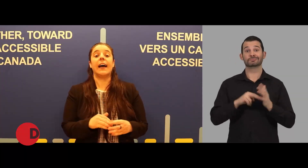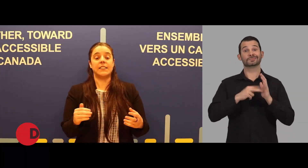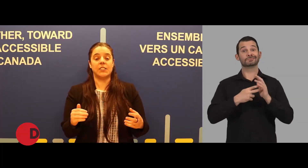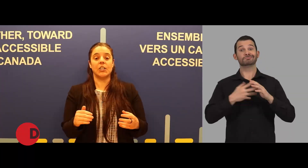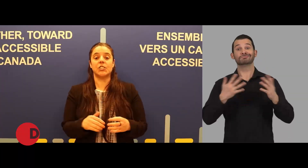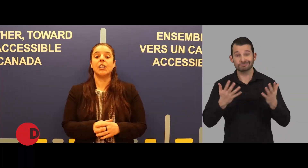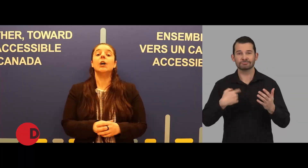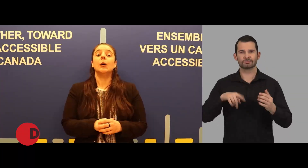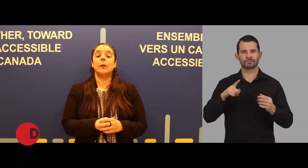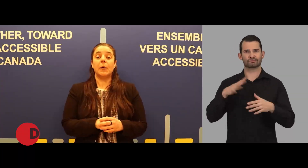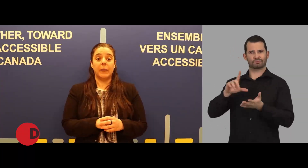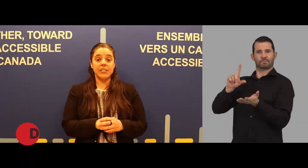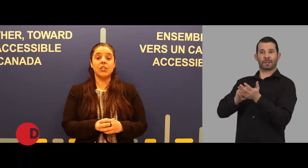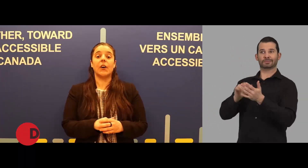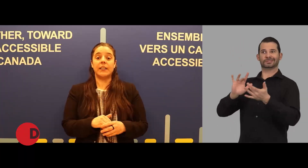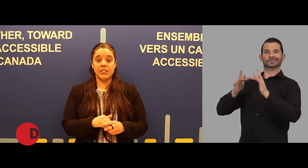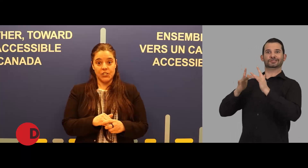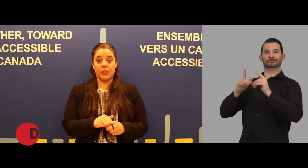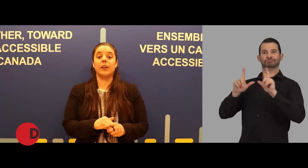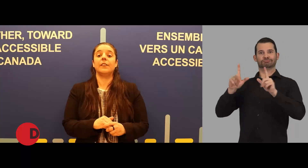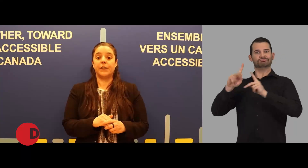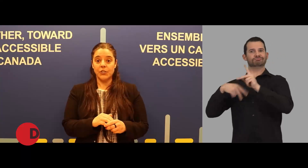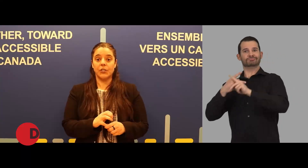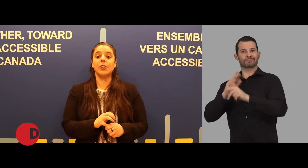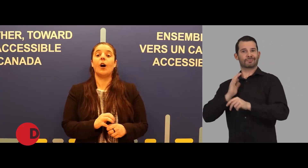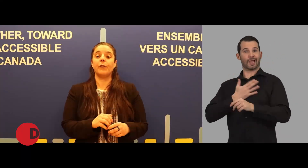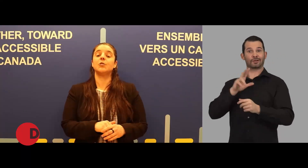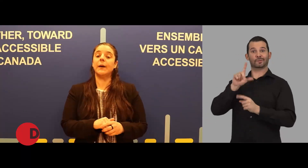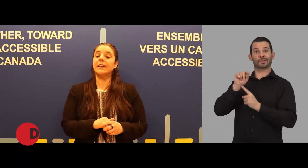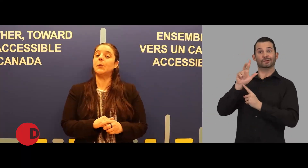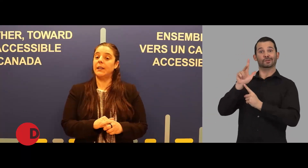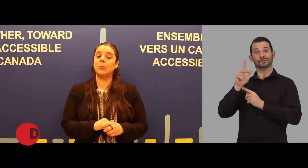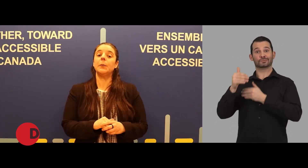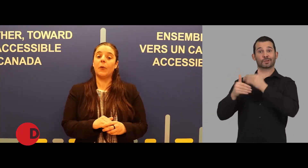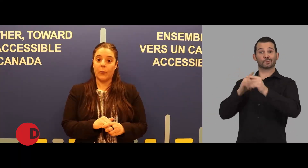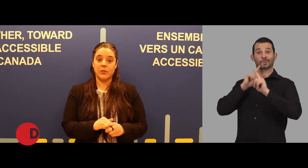As such, we published a digital version of our 2023 Progress report